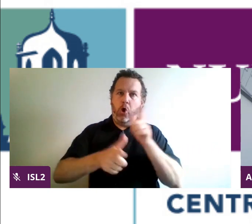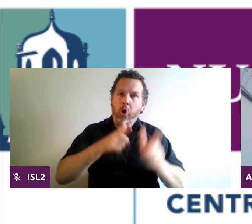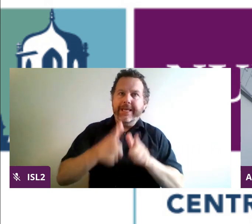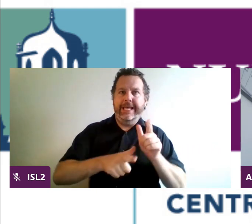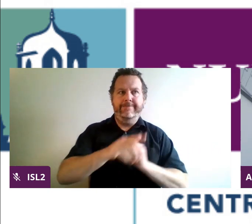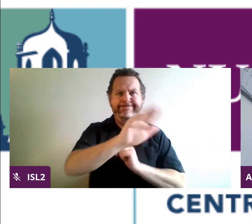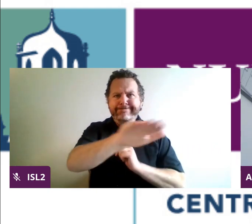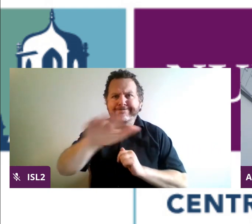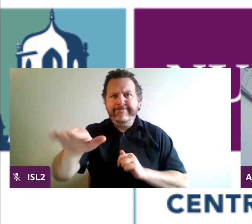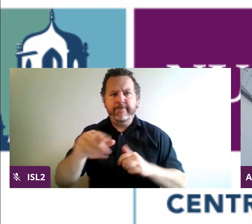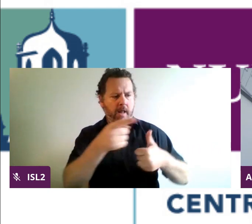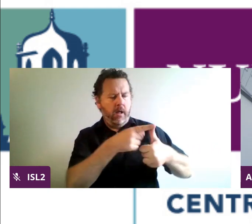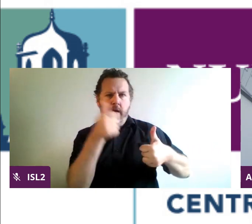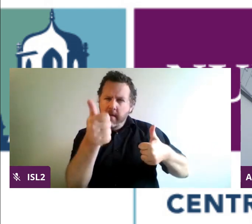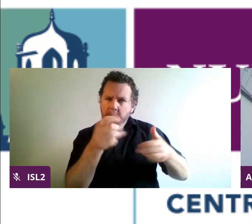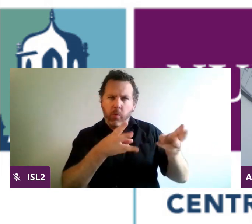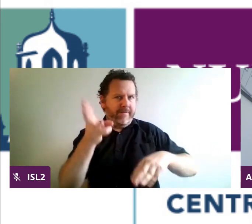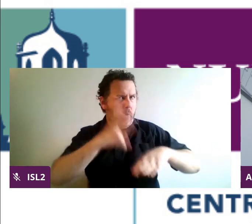awareness of what worked and what didn't.